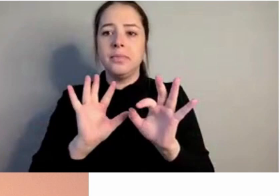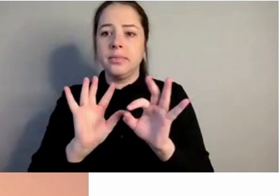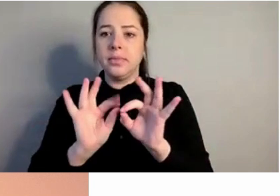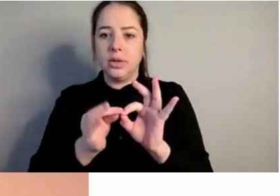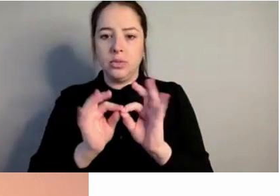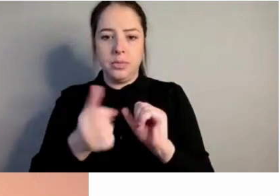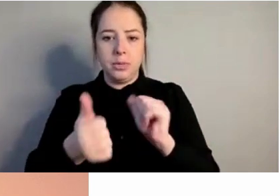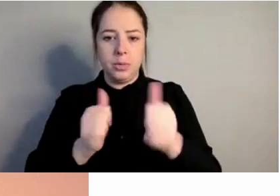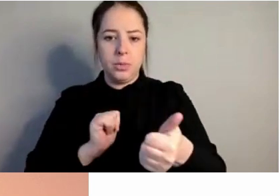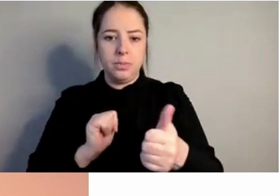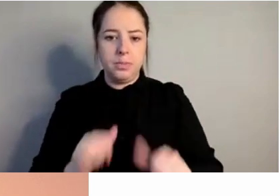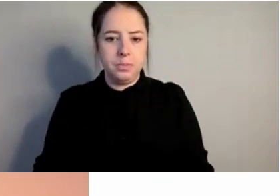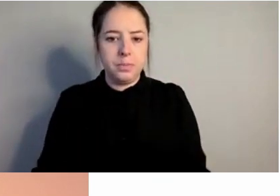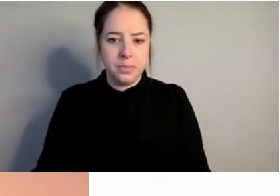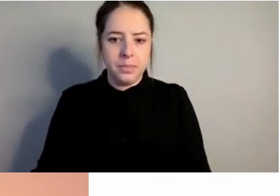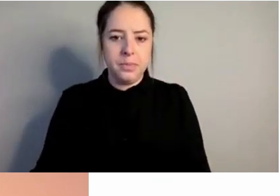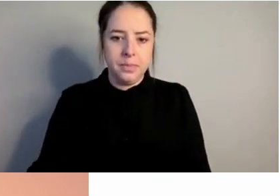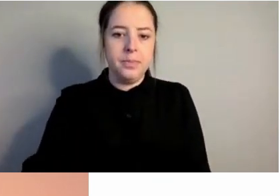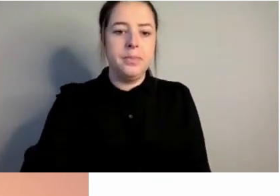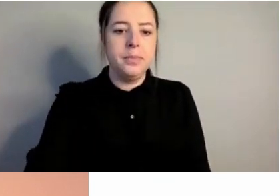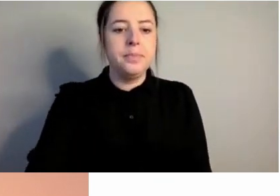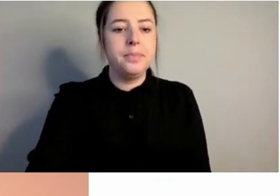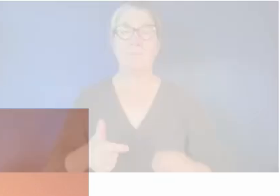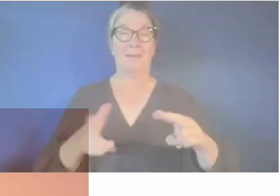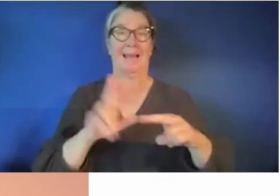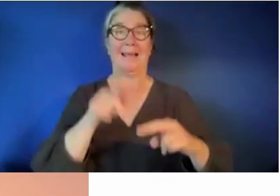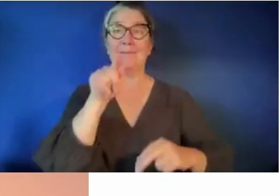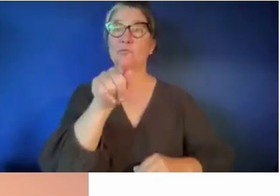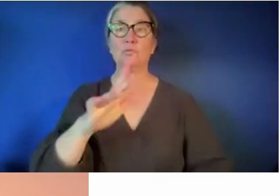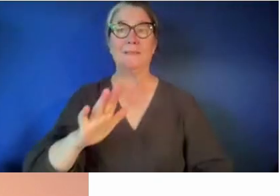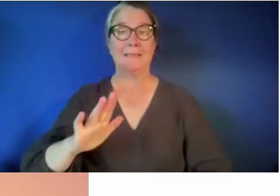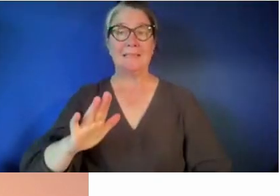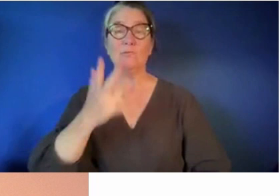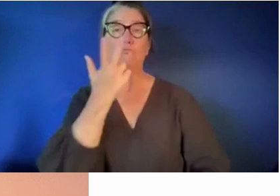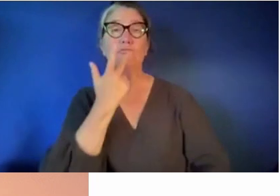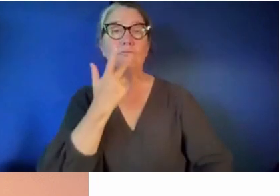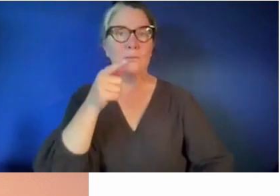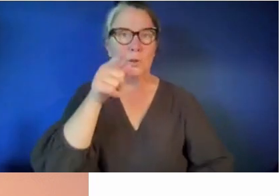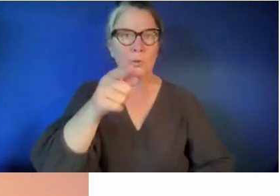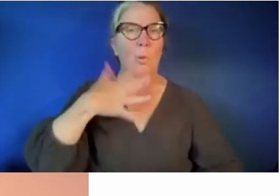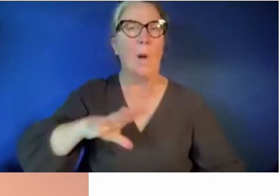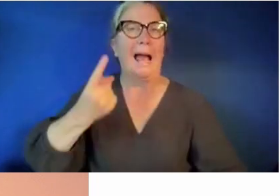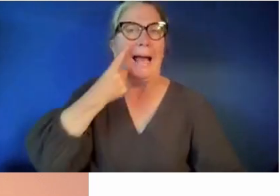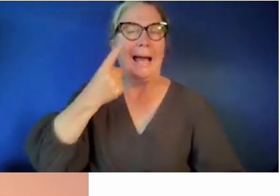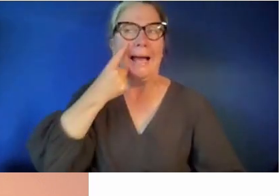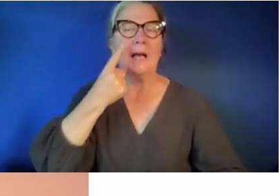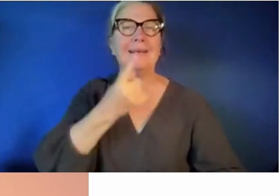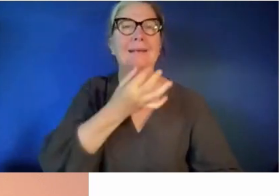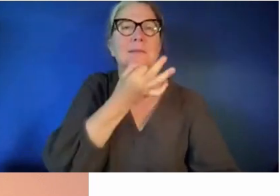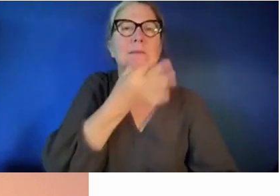If you are interested in temporary opportunities, you can visit the APS Jobs website and go to the Temporary Opportunities tab, which has been set up specifically